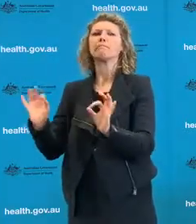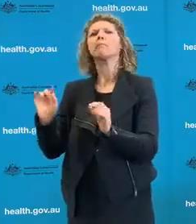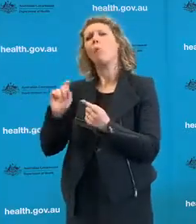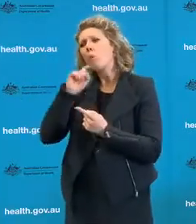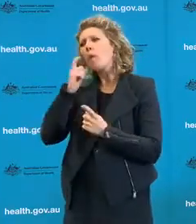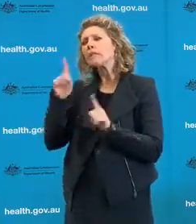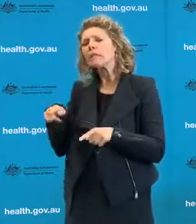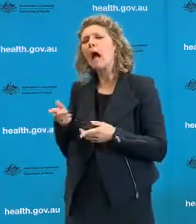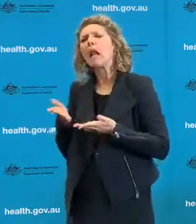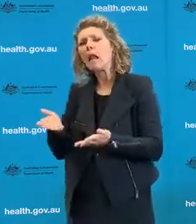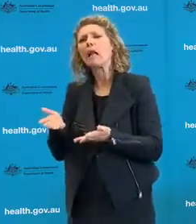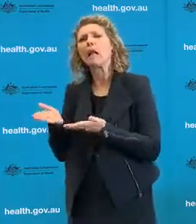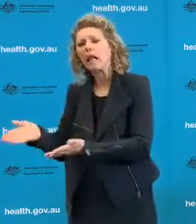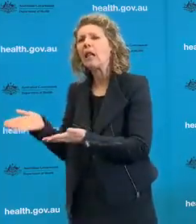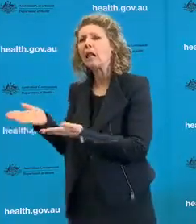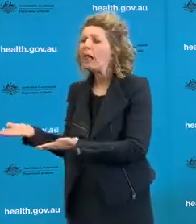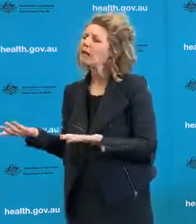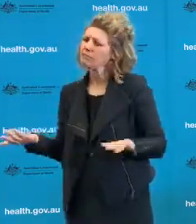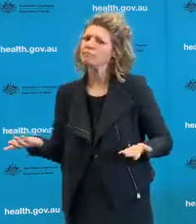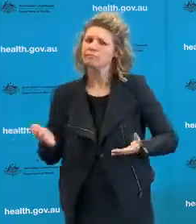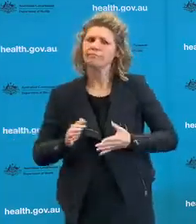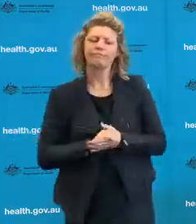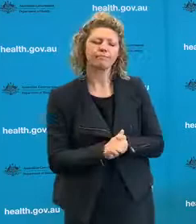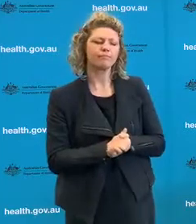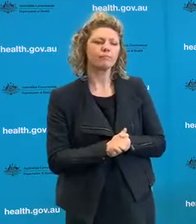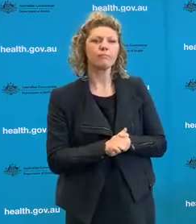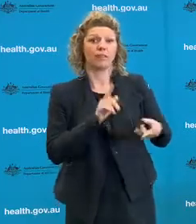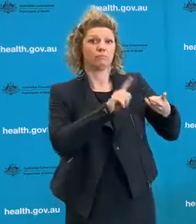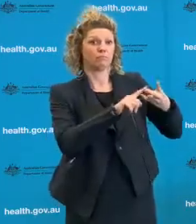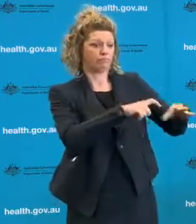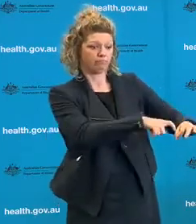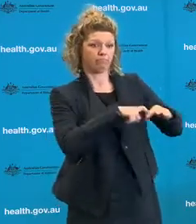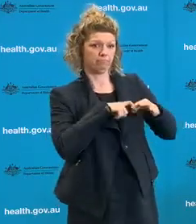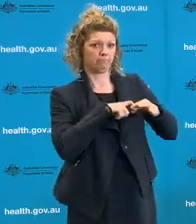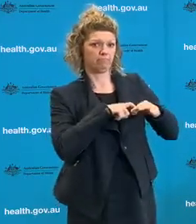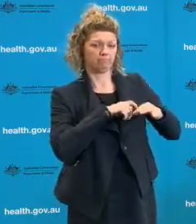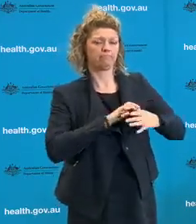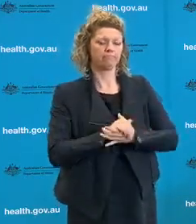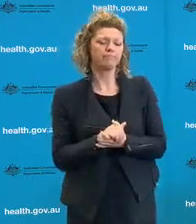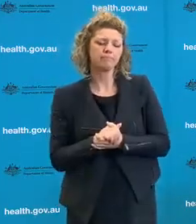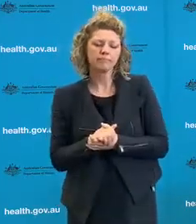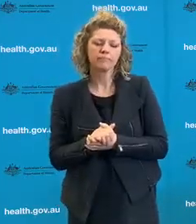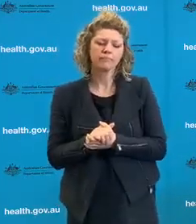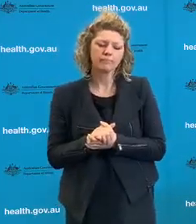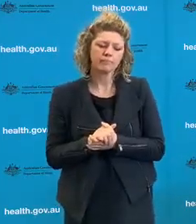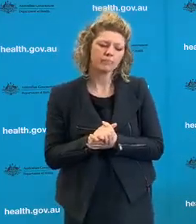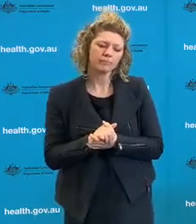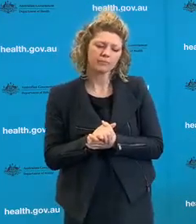Rose. Thanks Dr Coatsworth. I wanted to ask you whether you believe